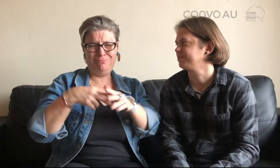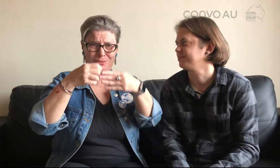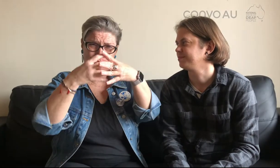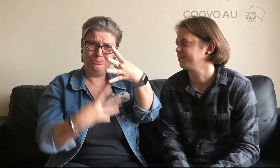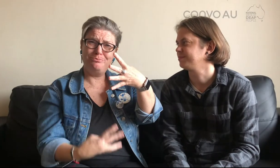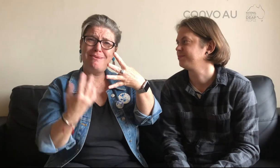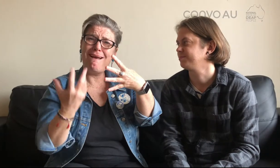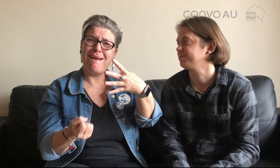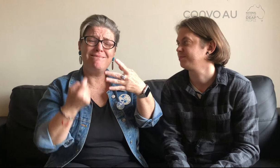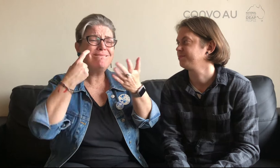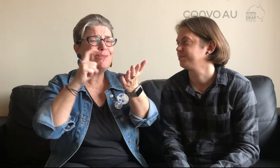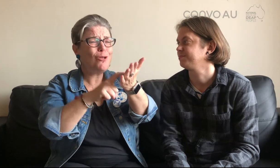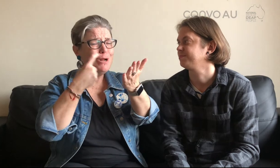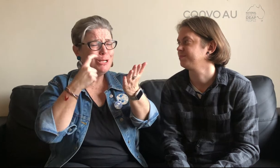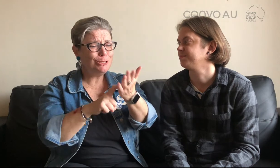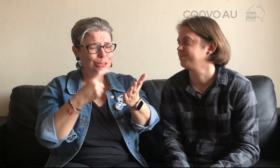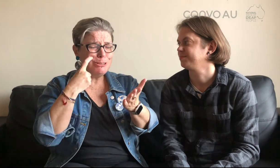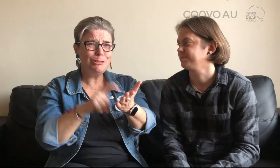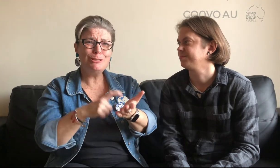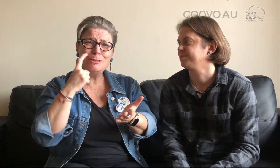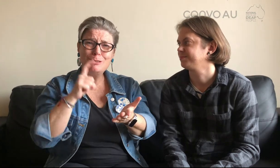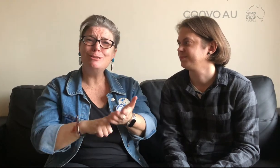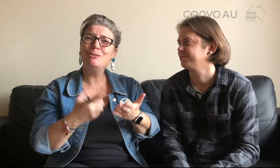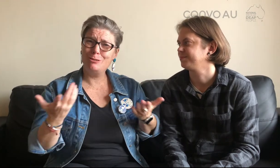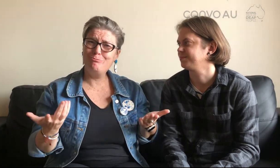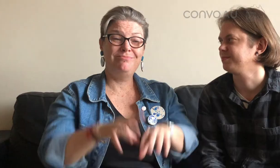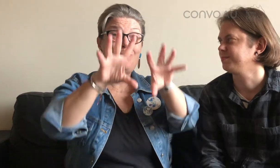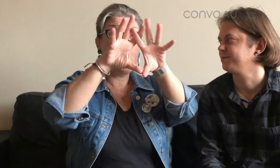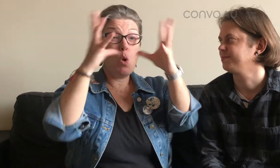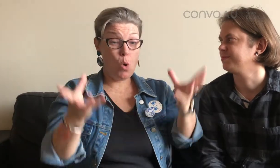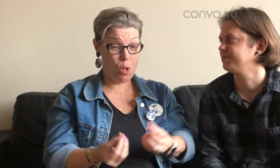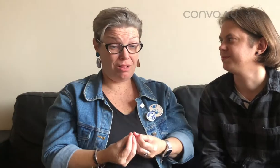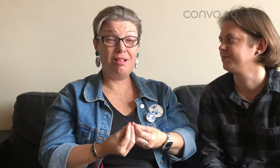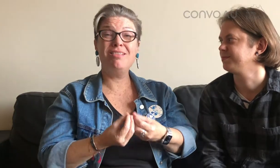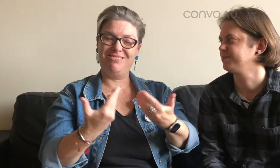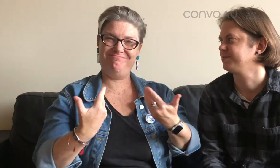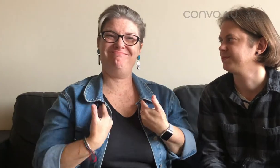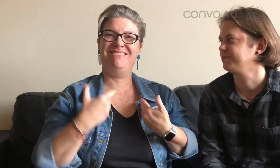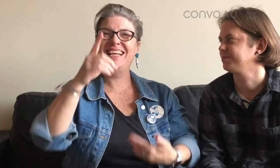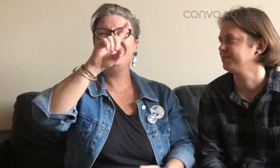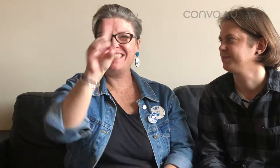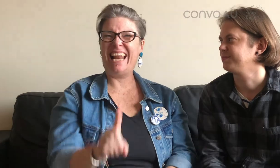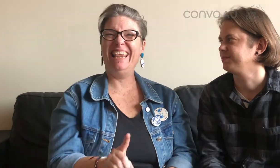I have multiple identities. This has shaped who I am as Danni.